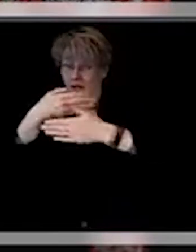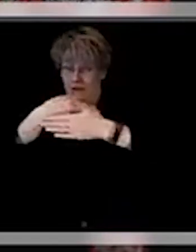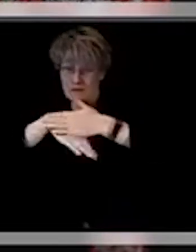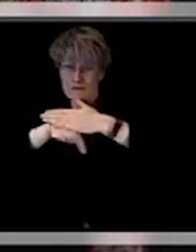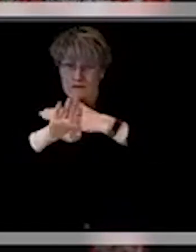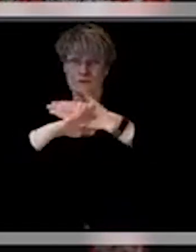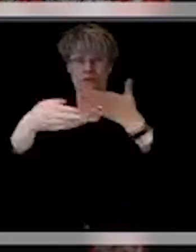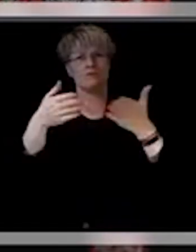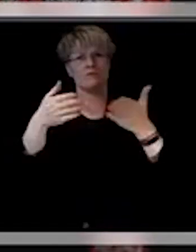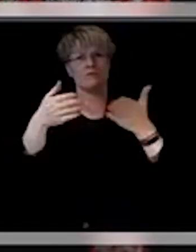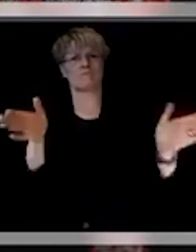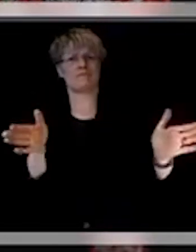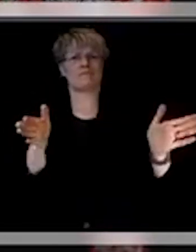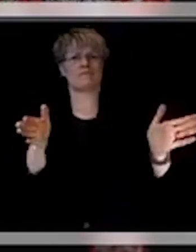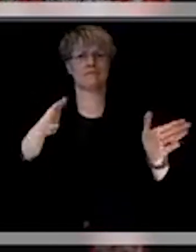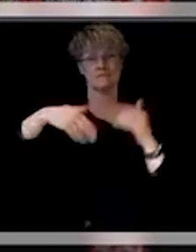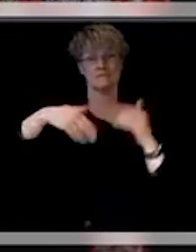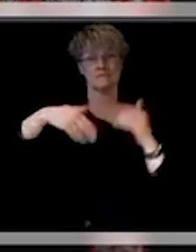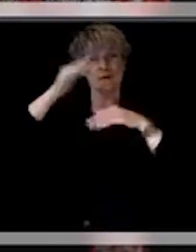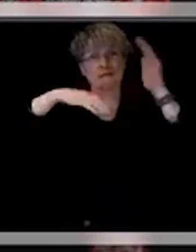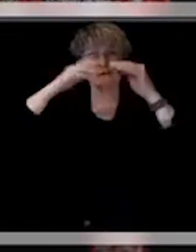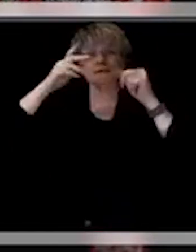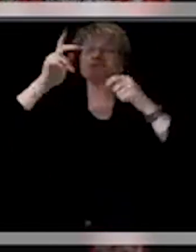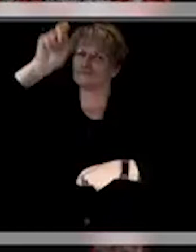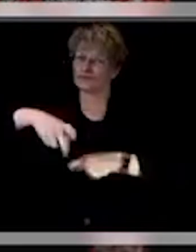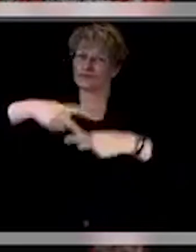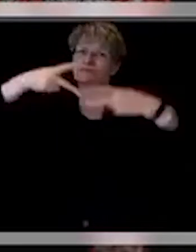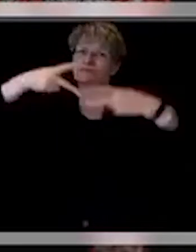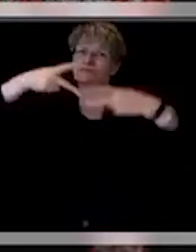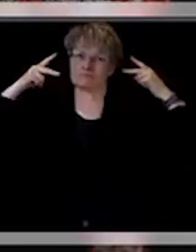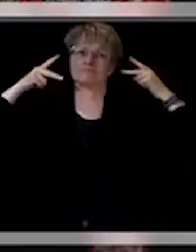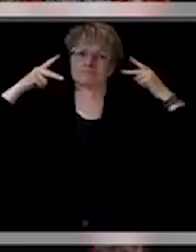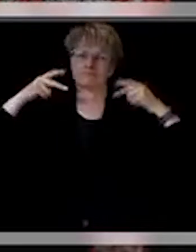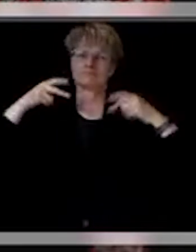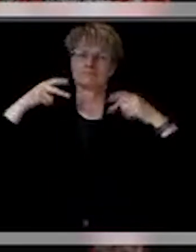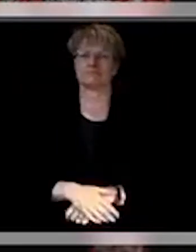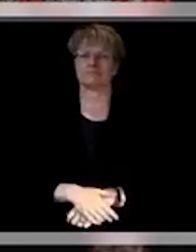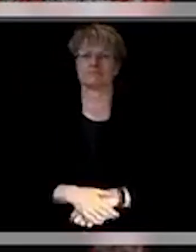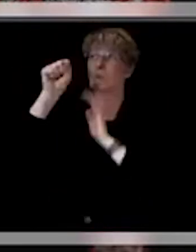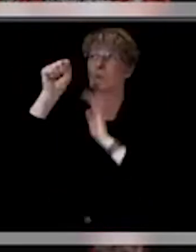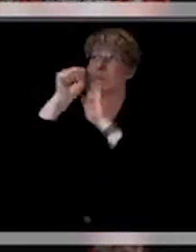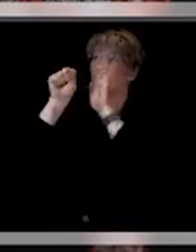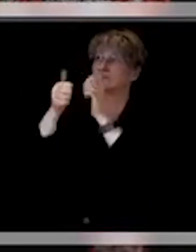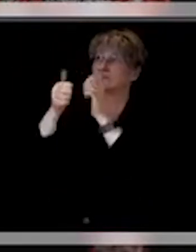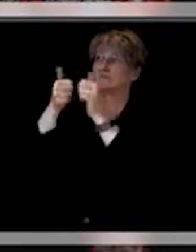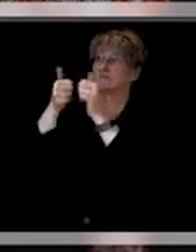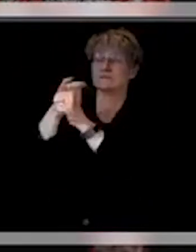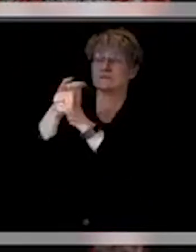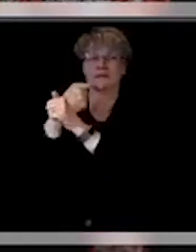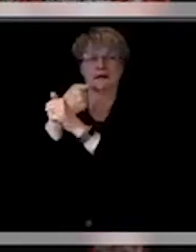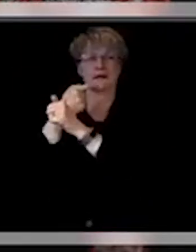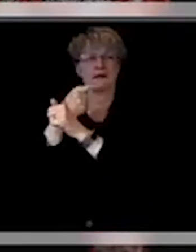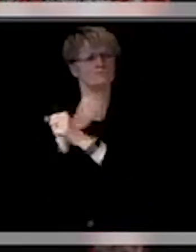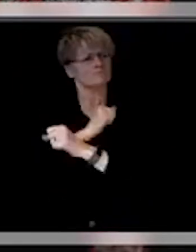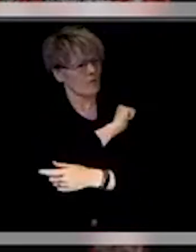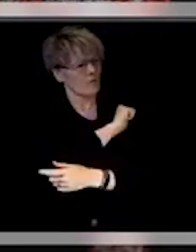covering. That's why the state has instituted the mandate, universal indoor face mask requirement.